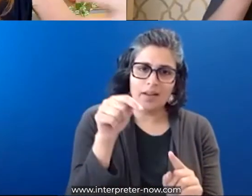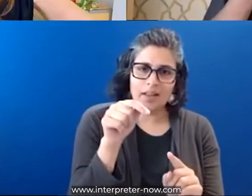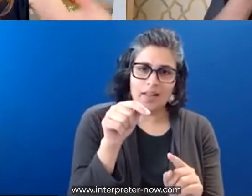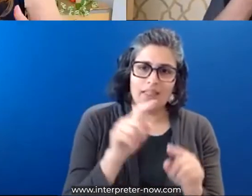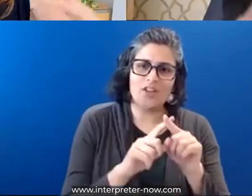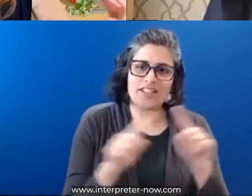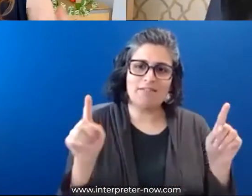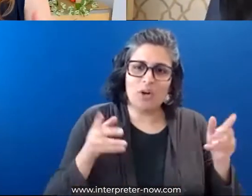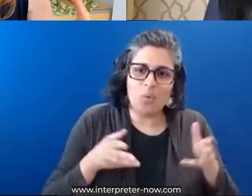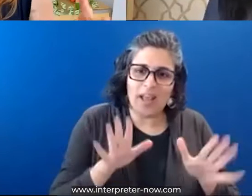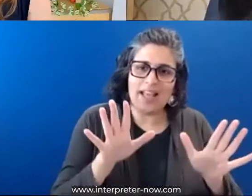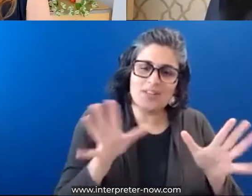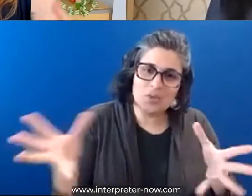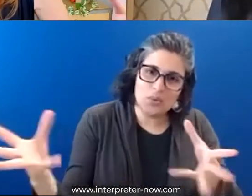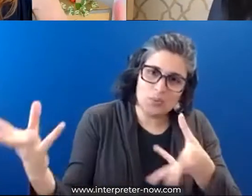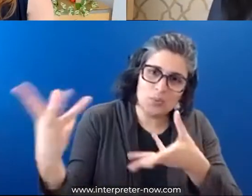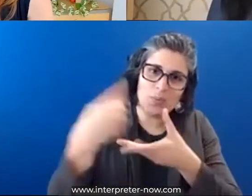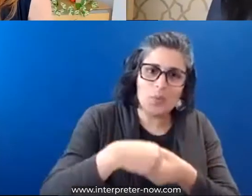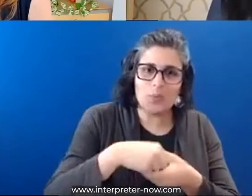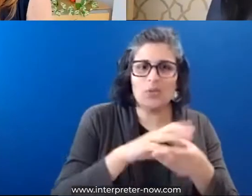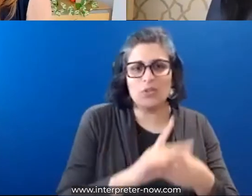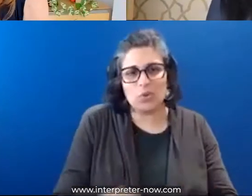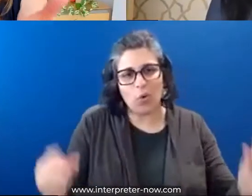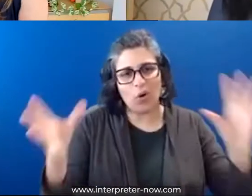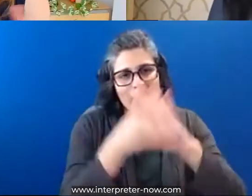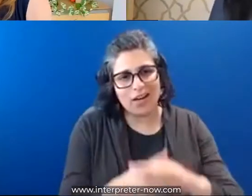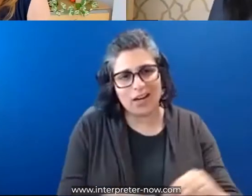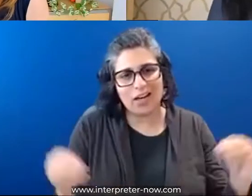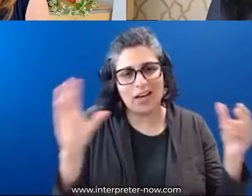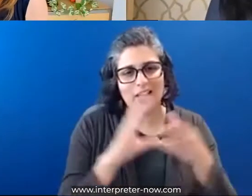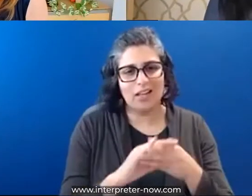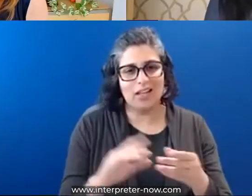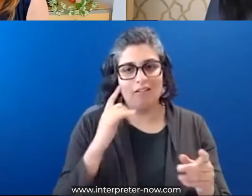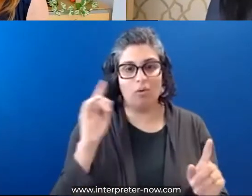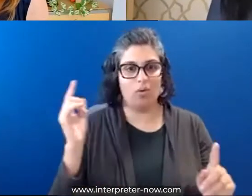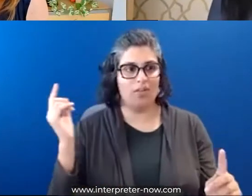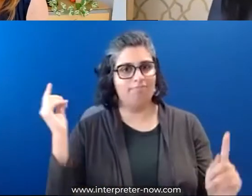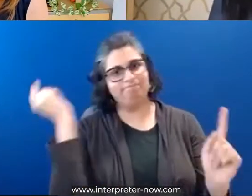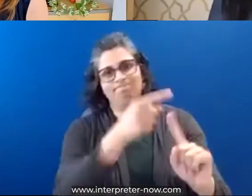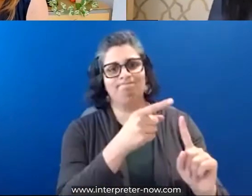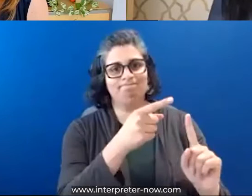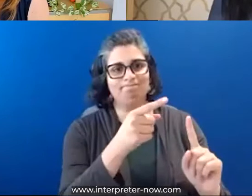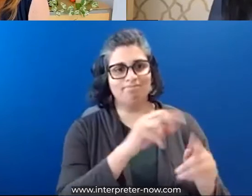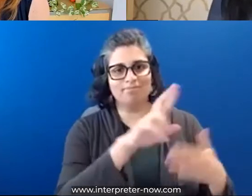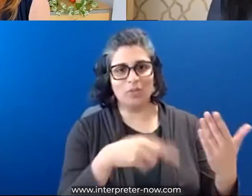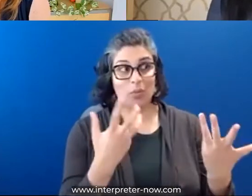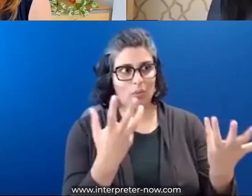ways into through that story. There's different ways into the ultimate outcome that we were driving toward.